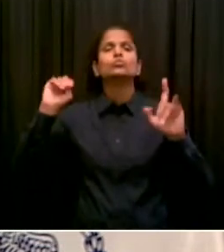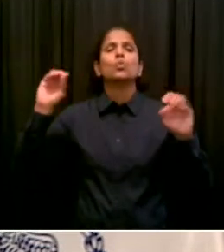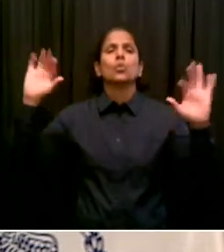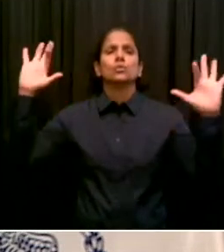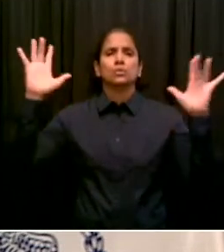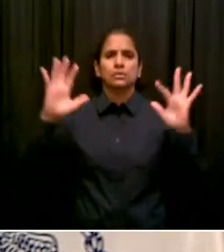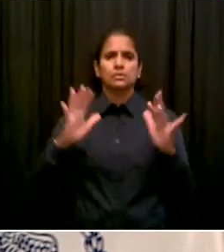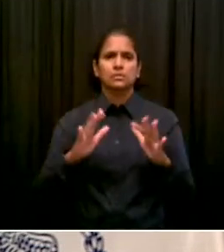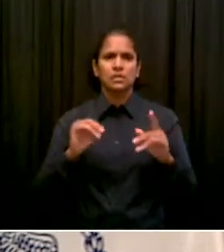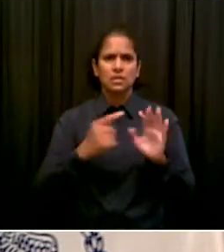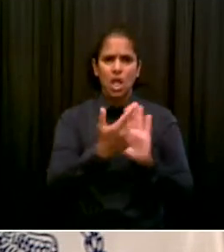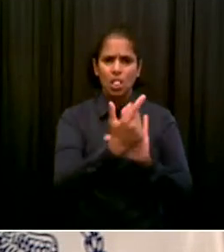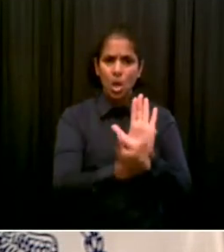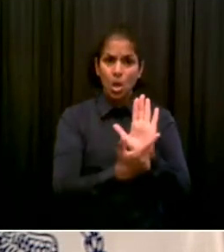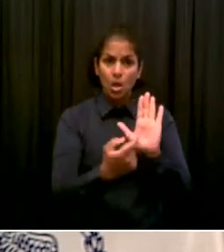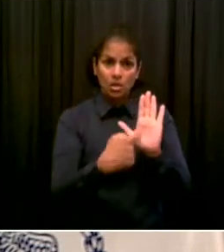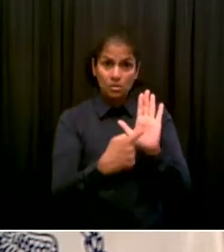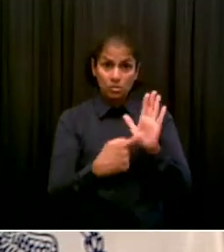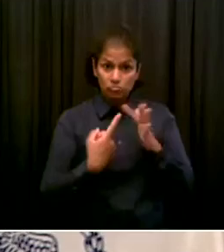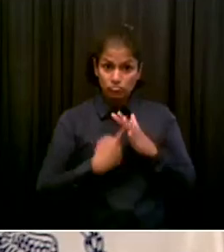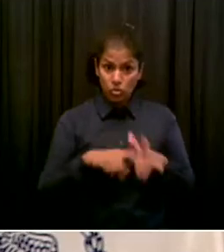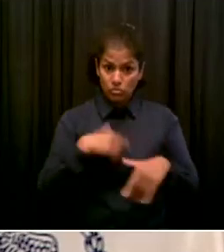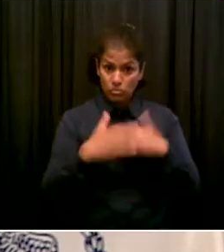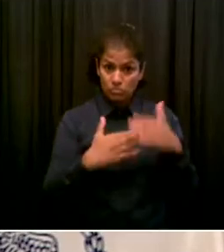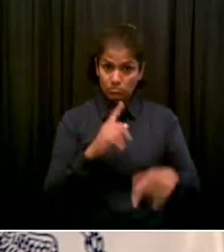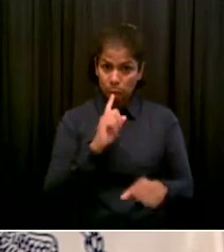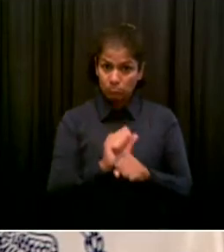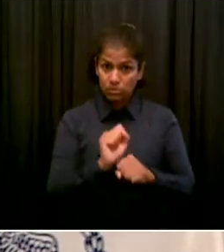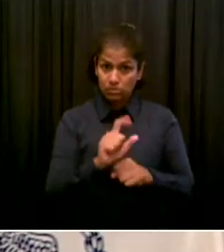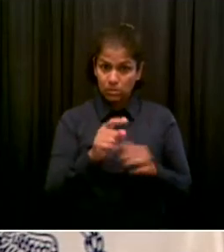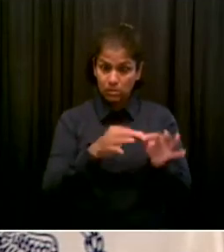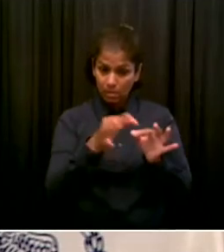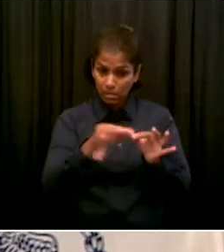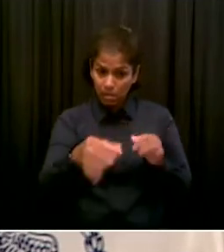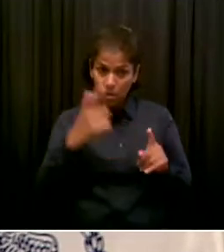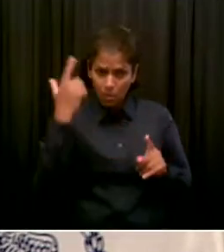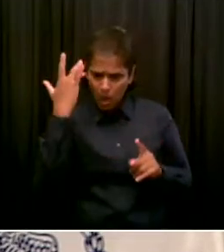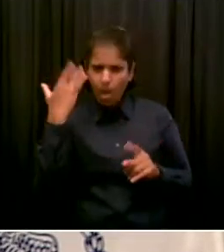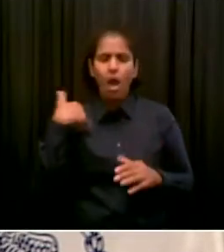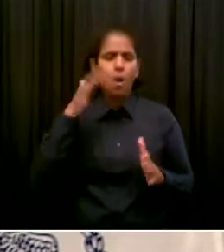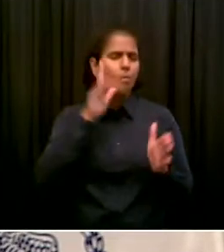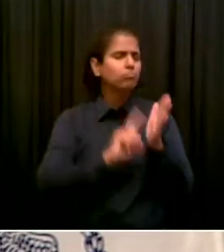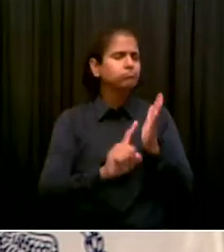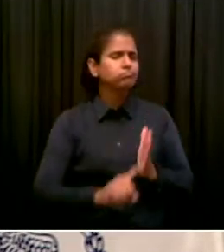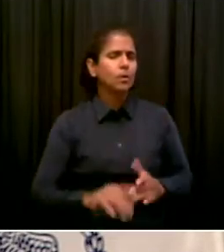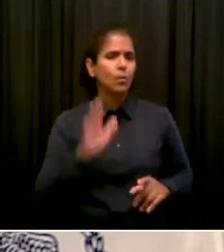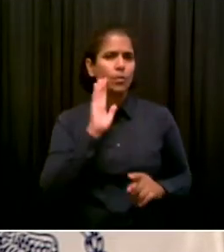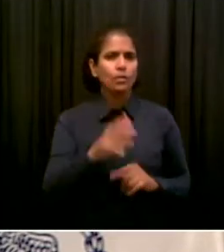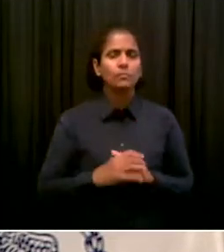I UNDERSTAND THERE WAS A LOT OF DISRUPTION IN EVERY PART OF OUR LIVES AND CITY GOVERNMENT DURING COVID. I WANT TO NFID OUT WHY TIHS DID